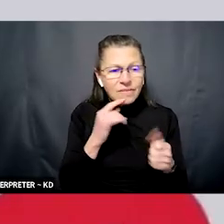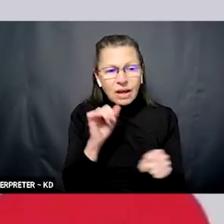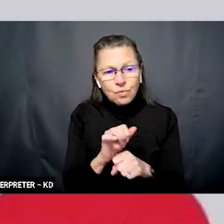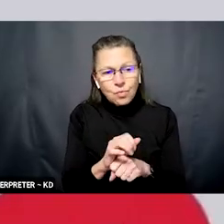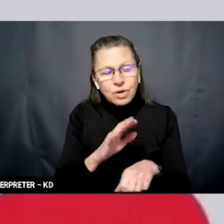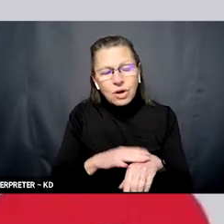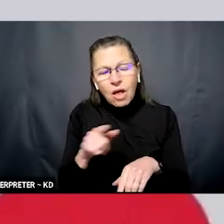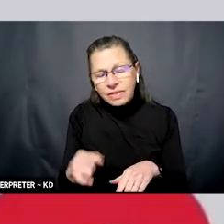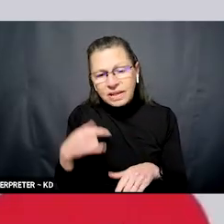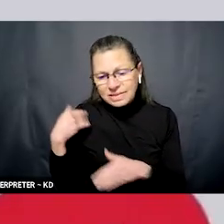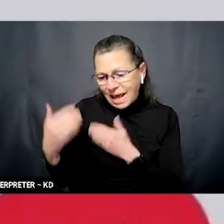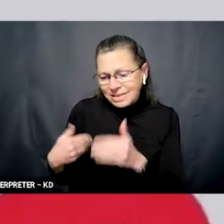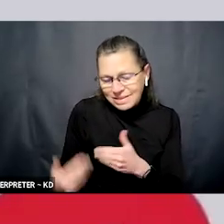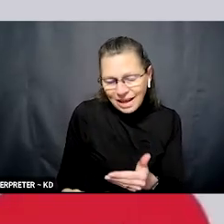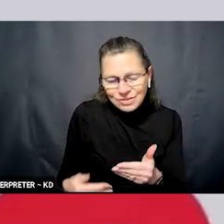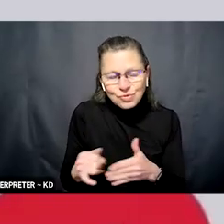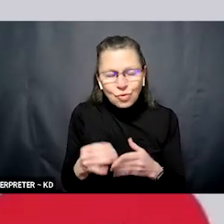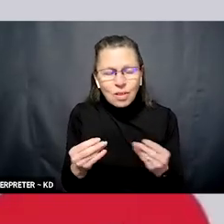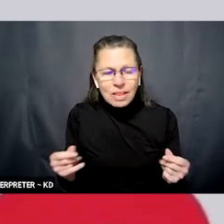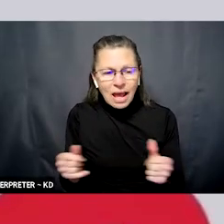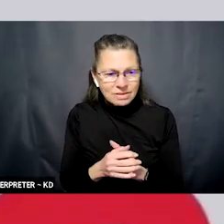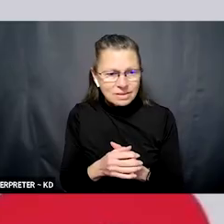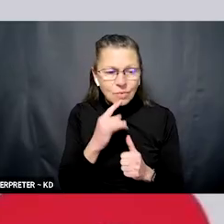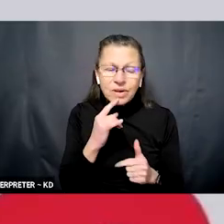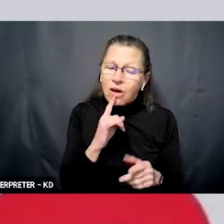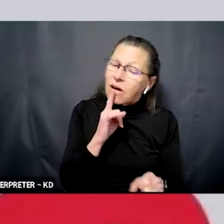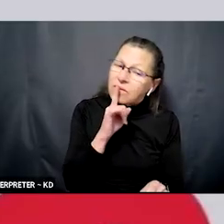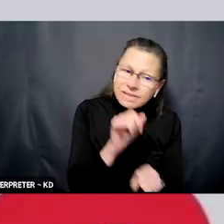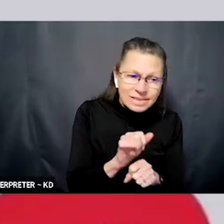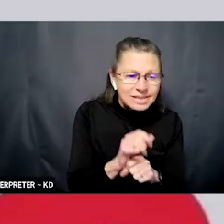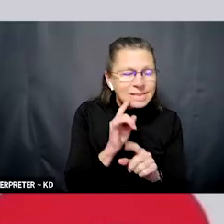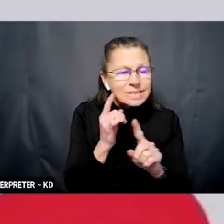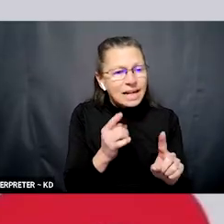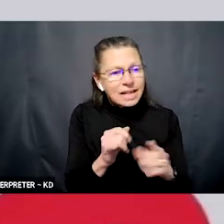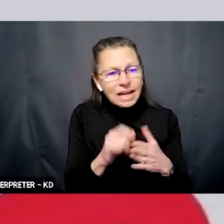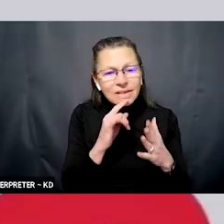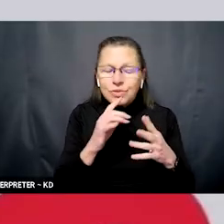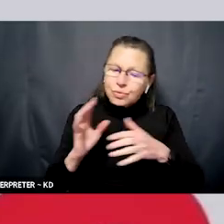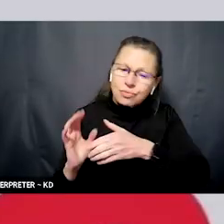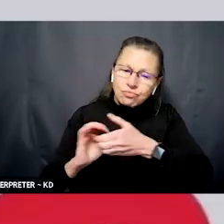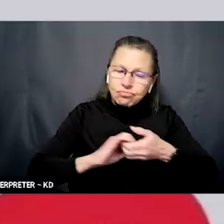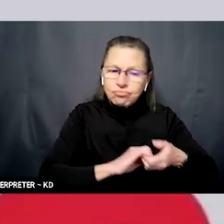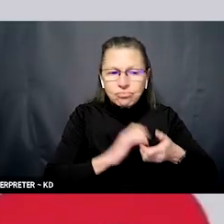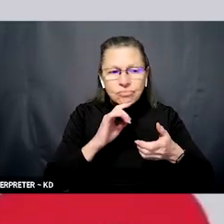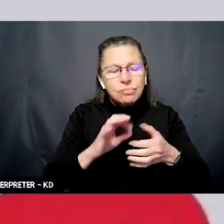lands. We are dedicated to growing and sustaining relationships with Native peoples and local tribal